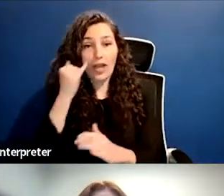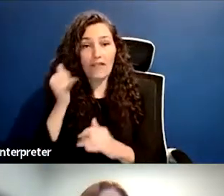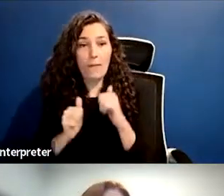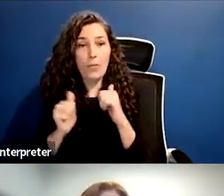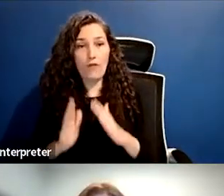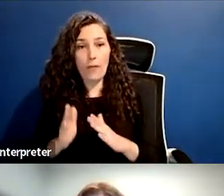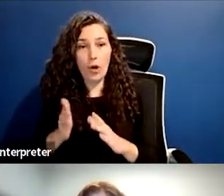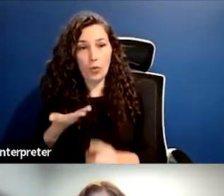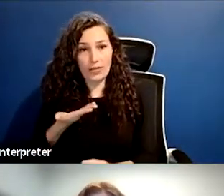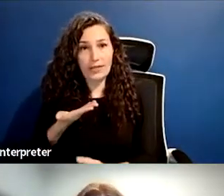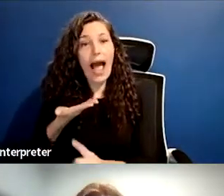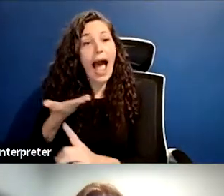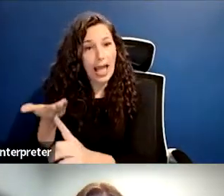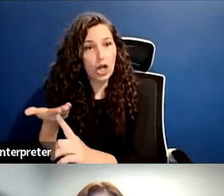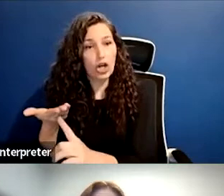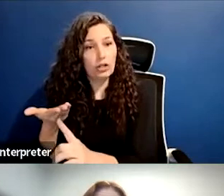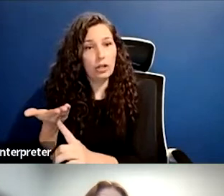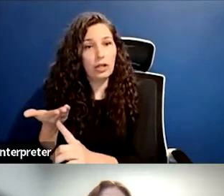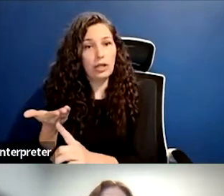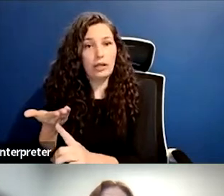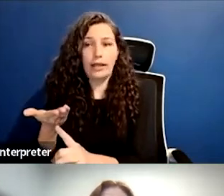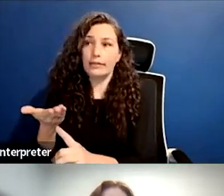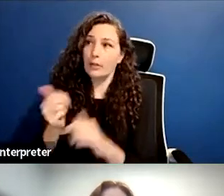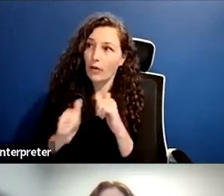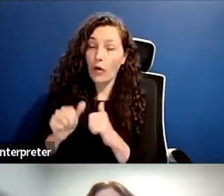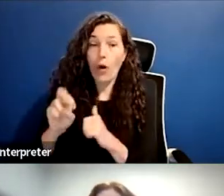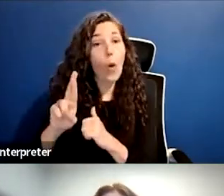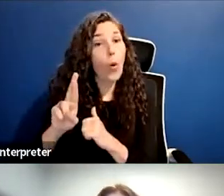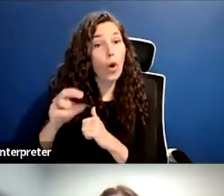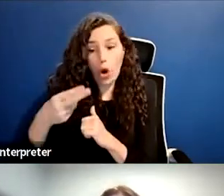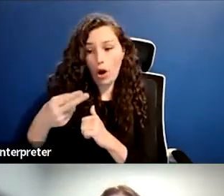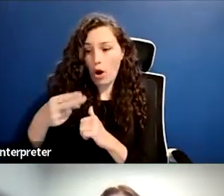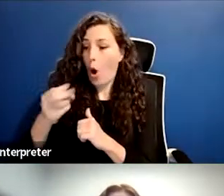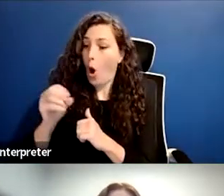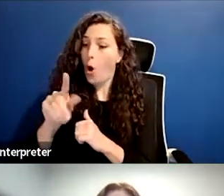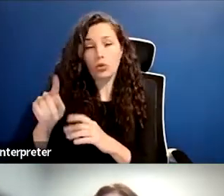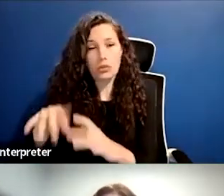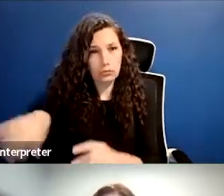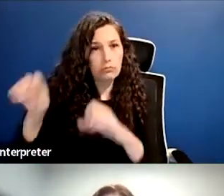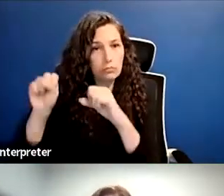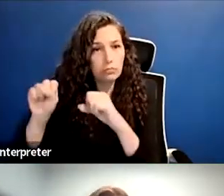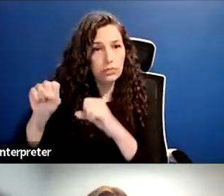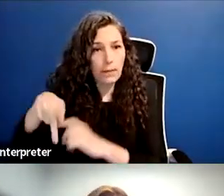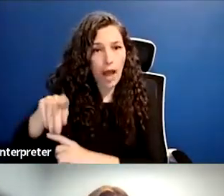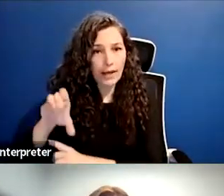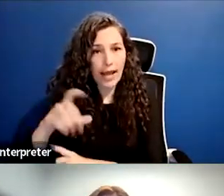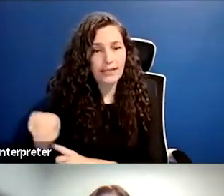either as a performer or a host, and they are recording ads for a brand or multiple brands